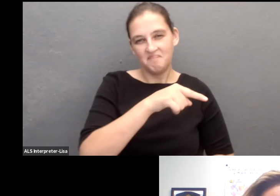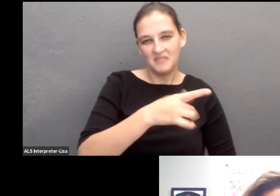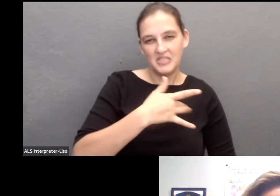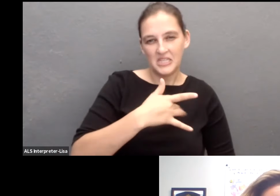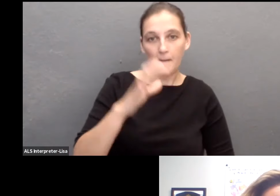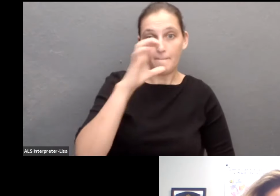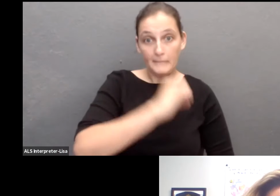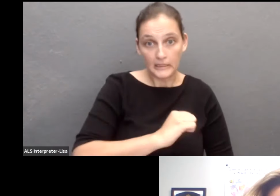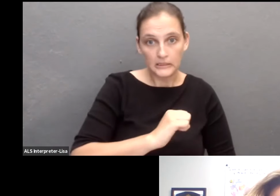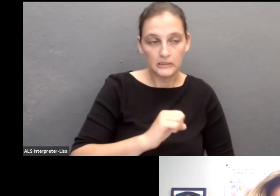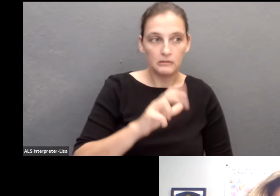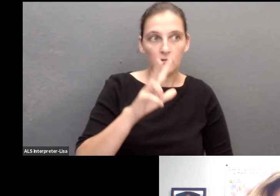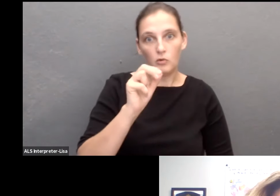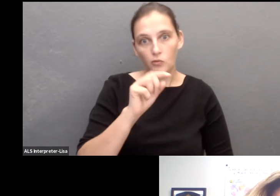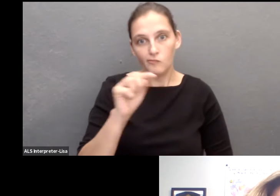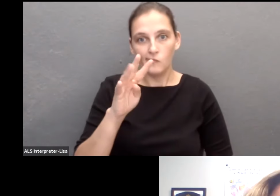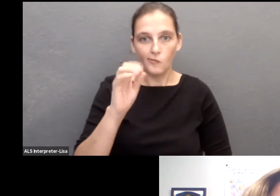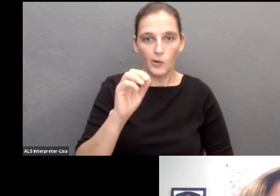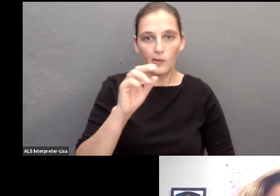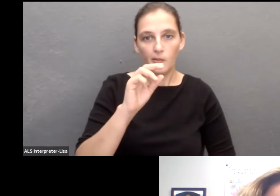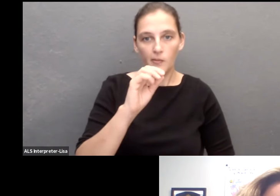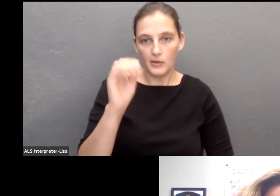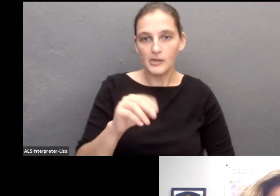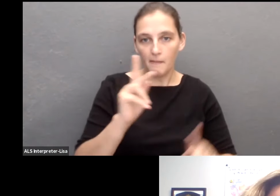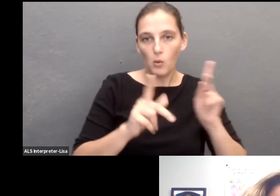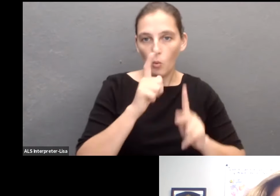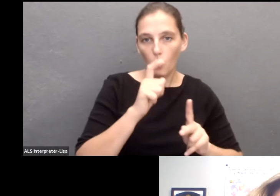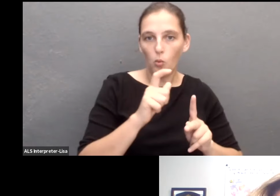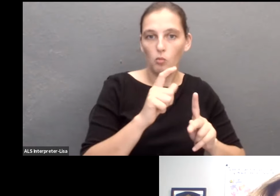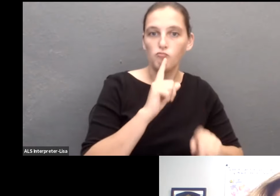to 40% of people who are positive that's why it's so important, if you have symptoms.